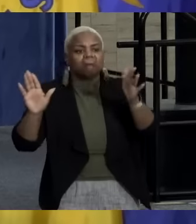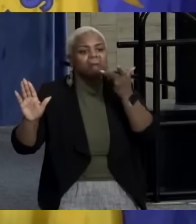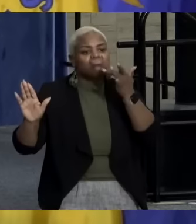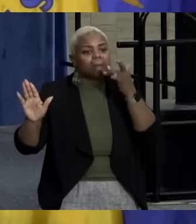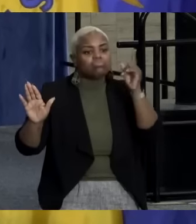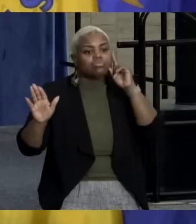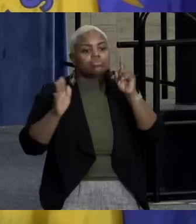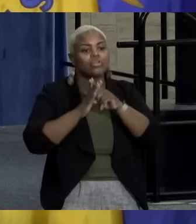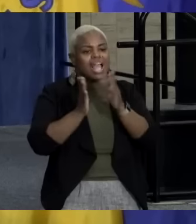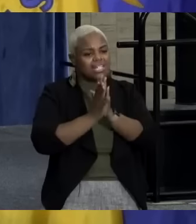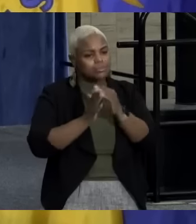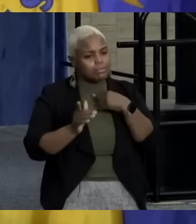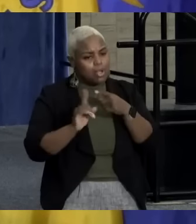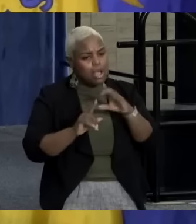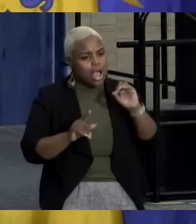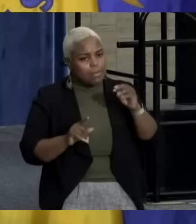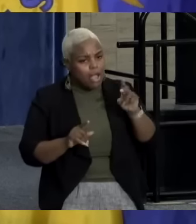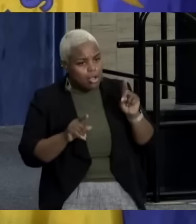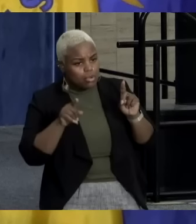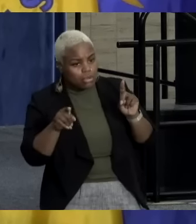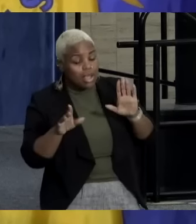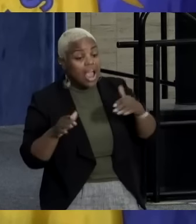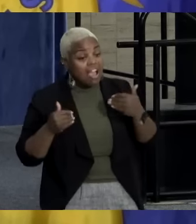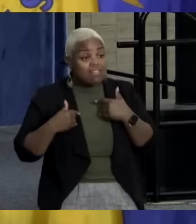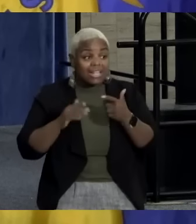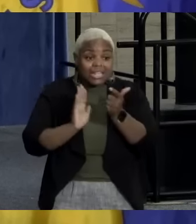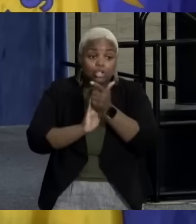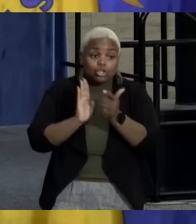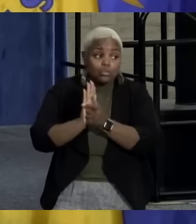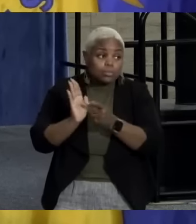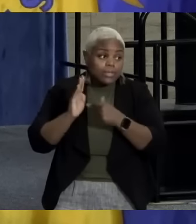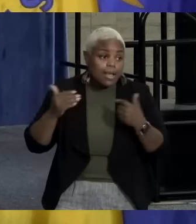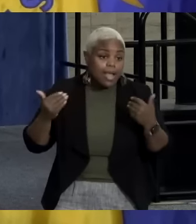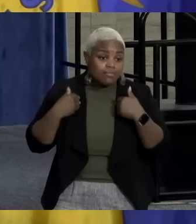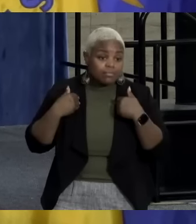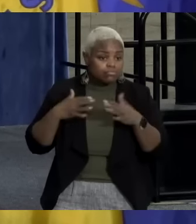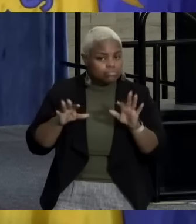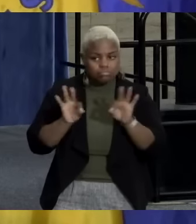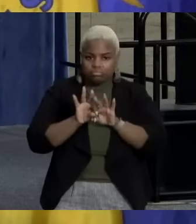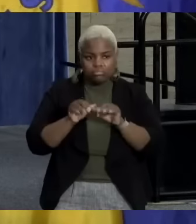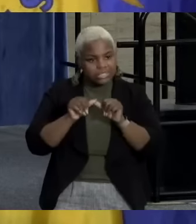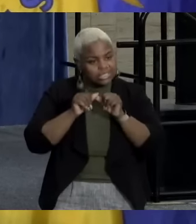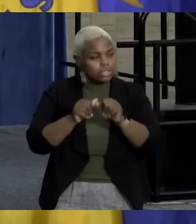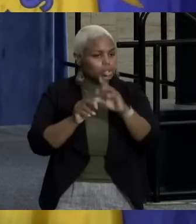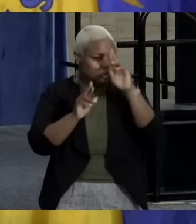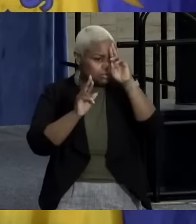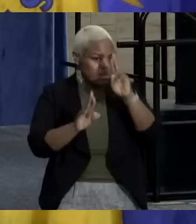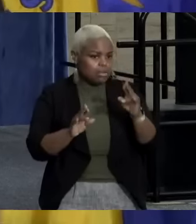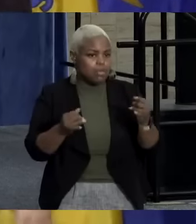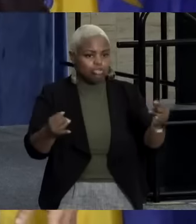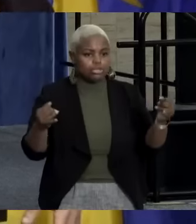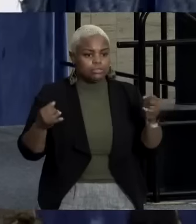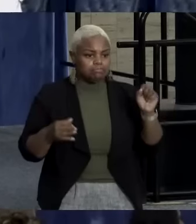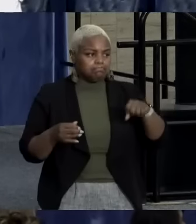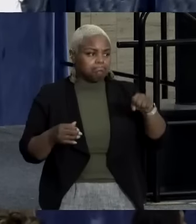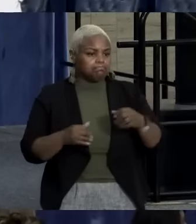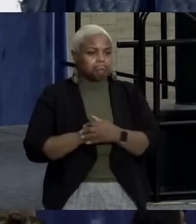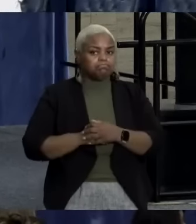legal criteria for compounding, and we're going to continue to respect those boundaries. Thank you.